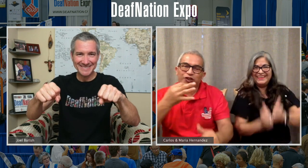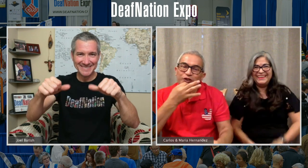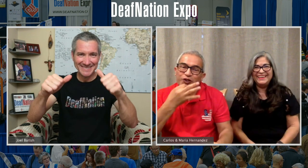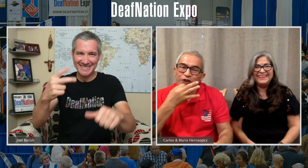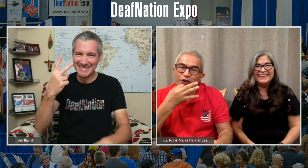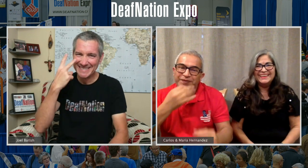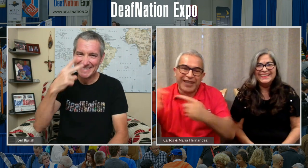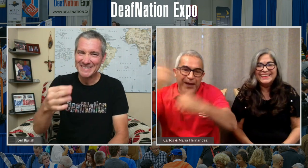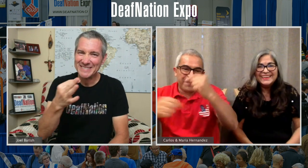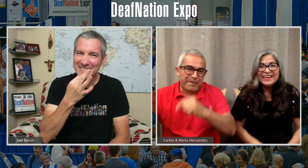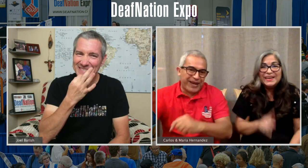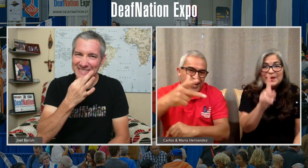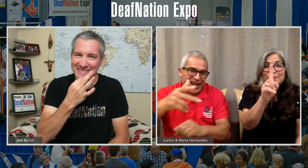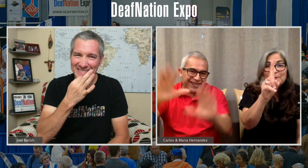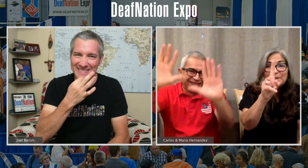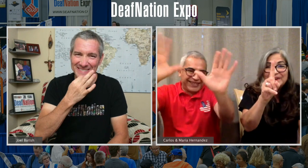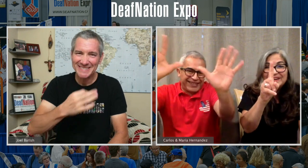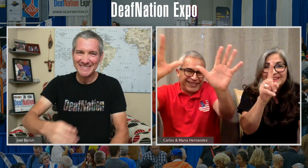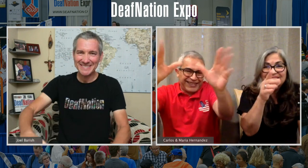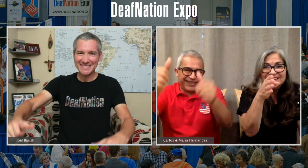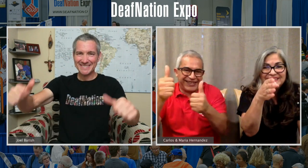Soon, it’ll come back. Soon!